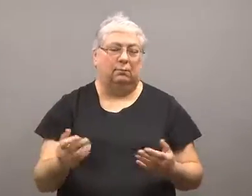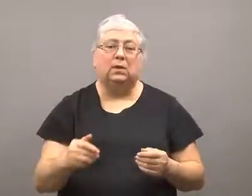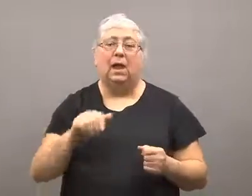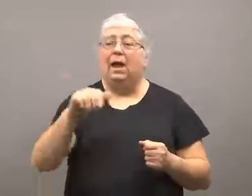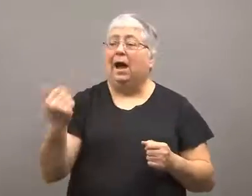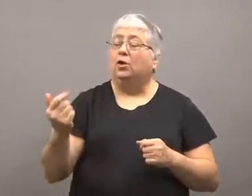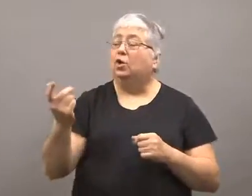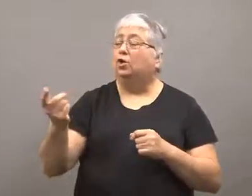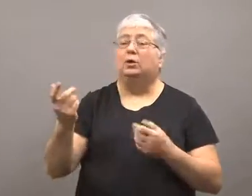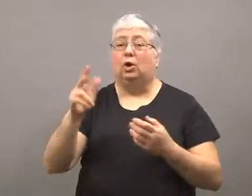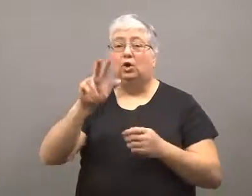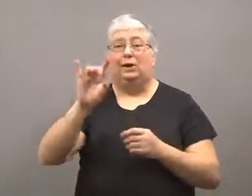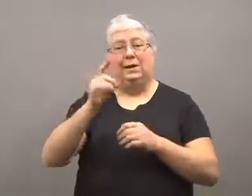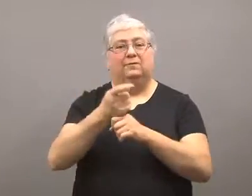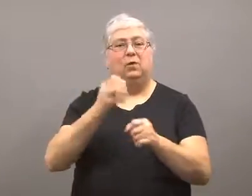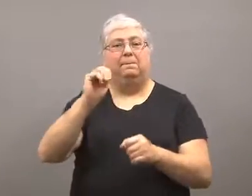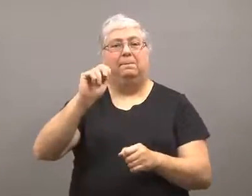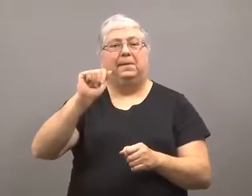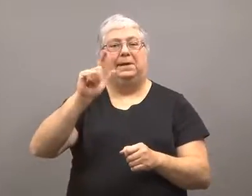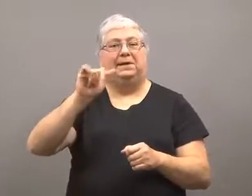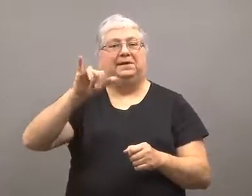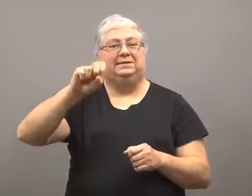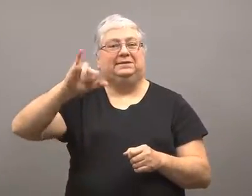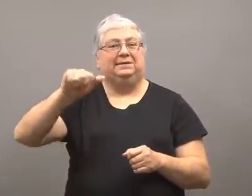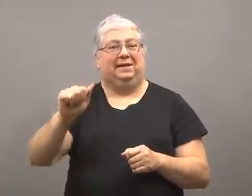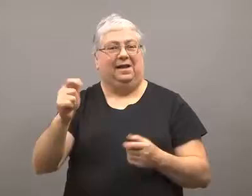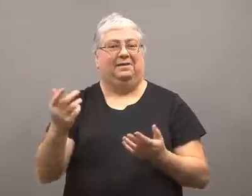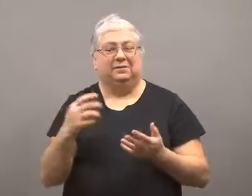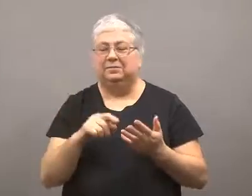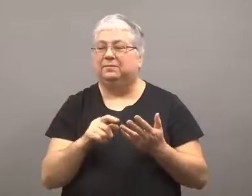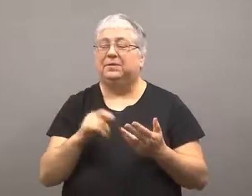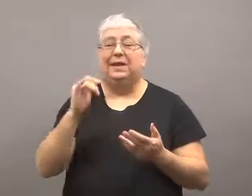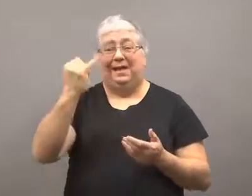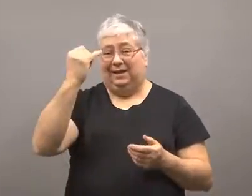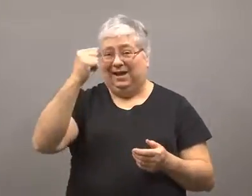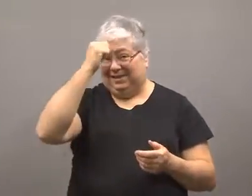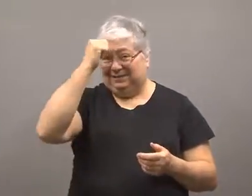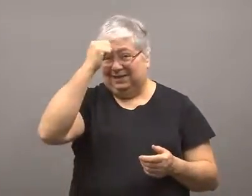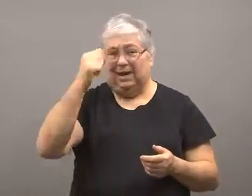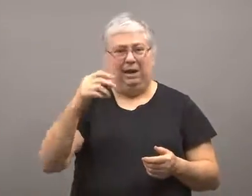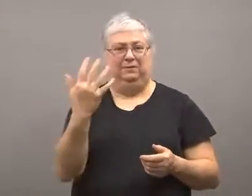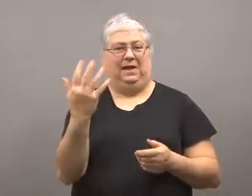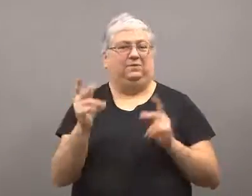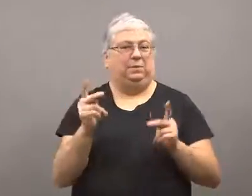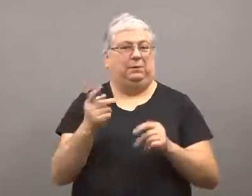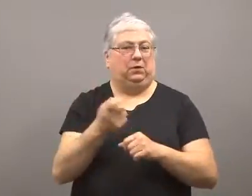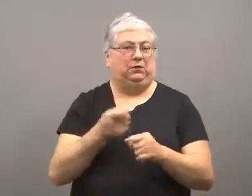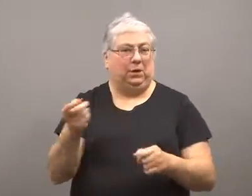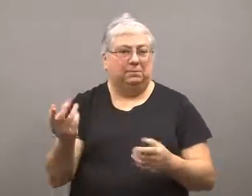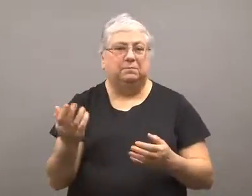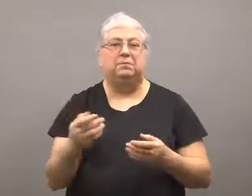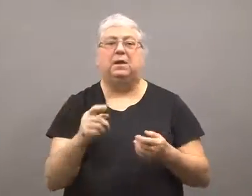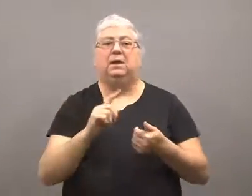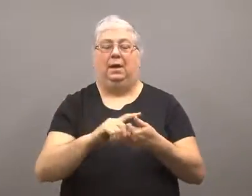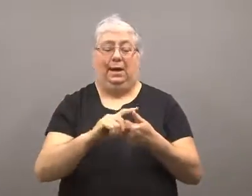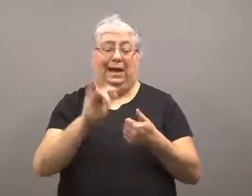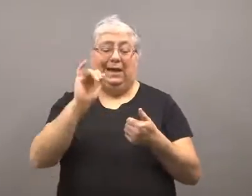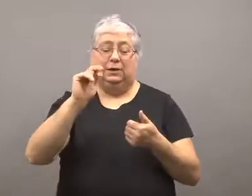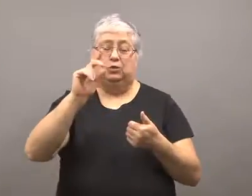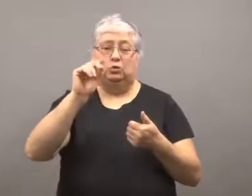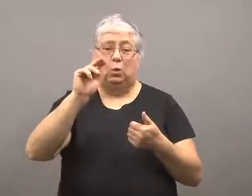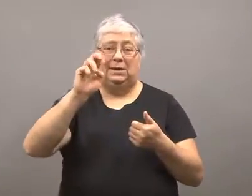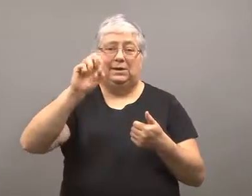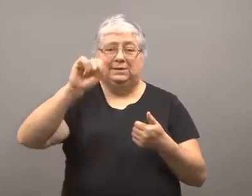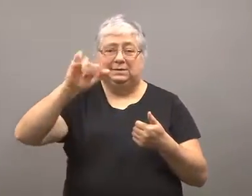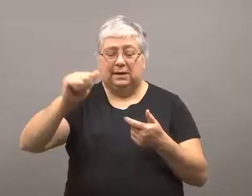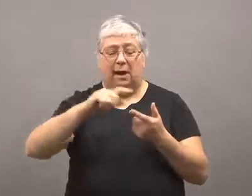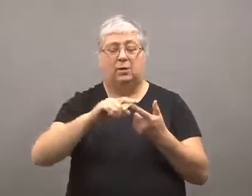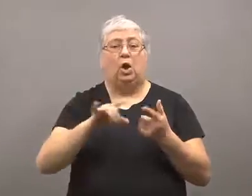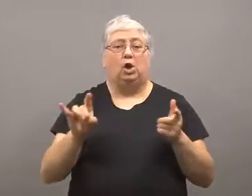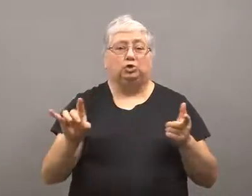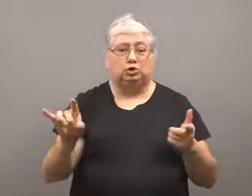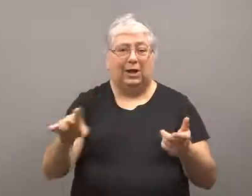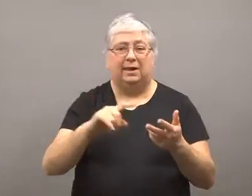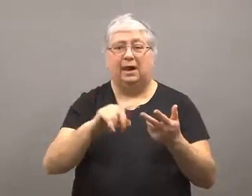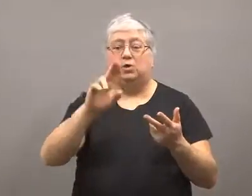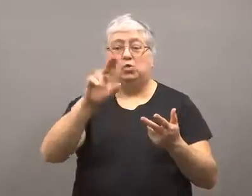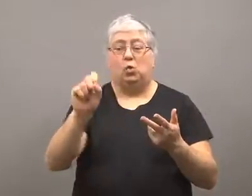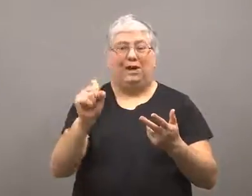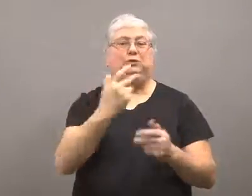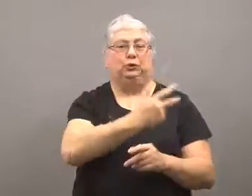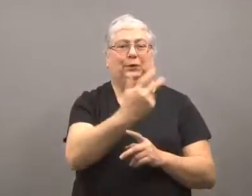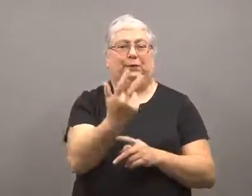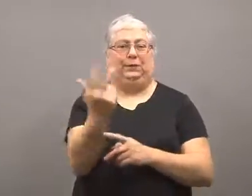38 were Malaysian. Five were from India.